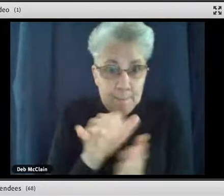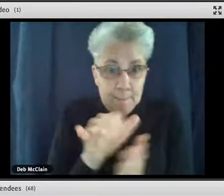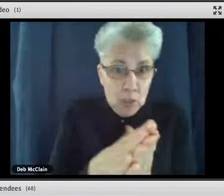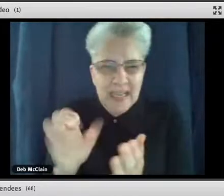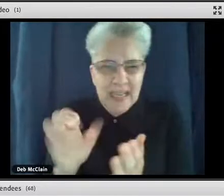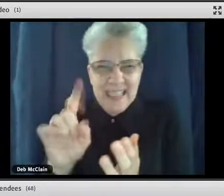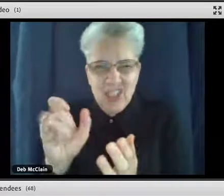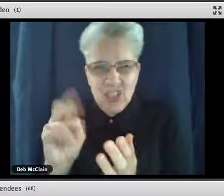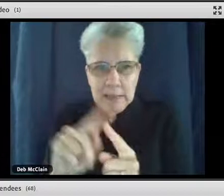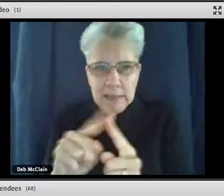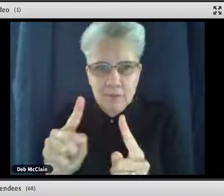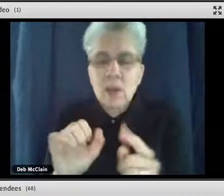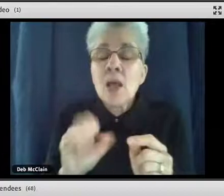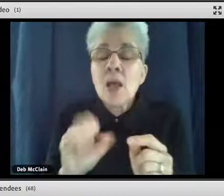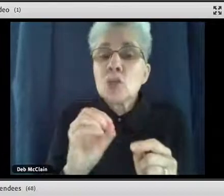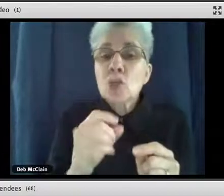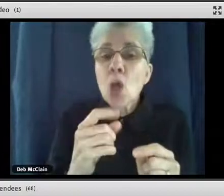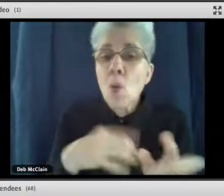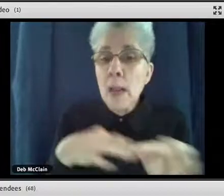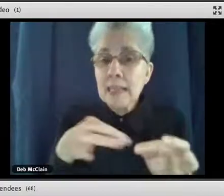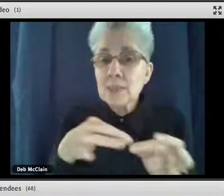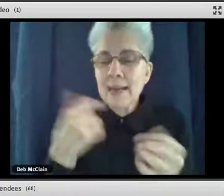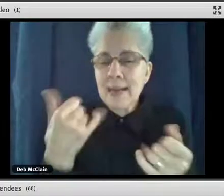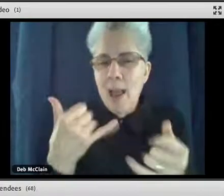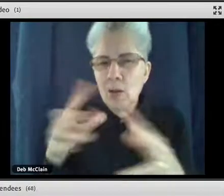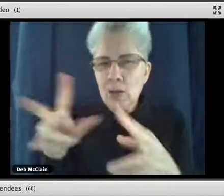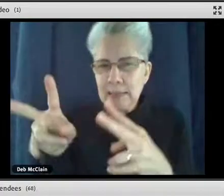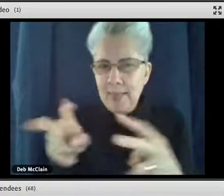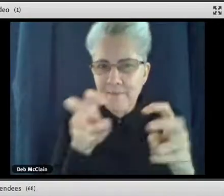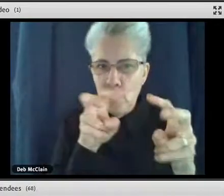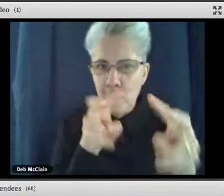Okay, notarizations. Okay, so with that said,